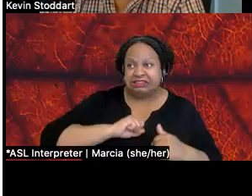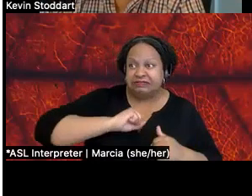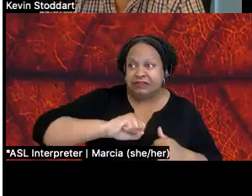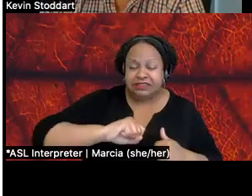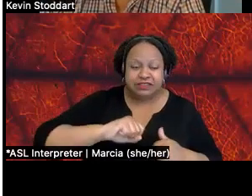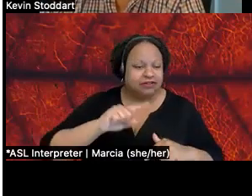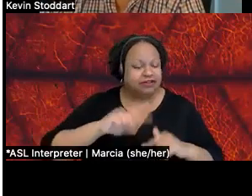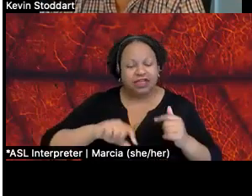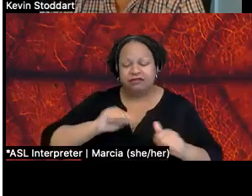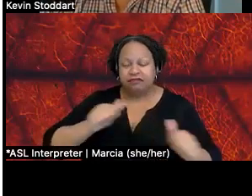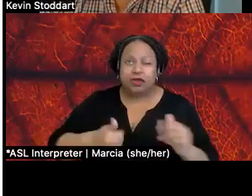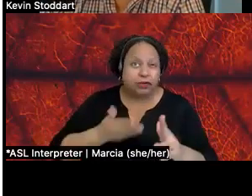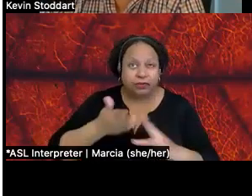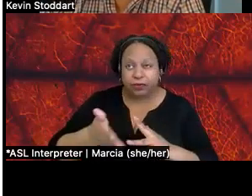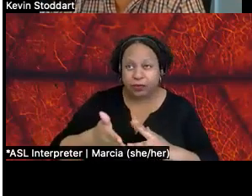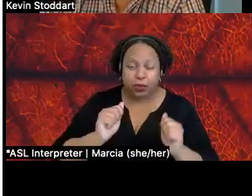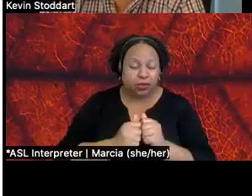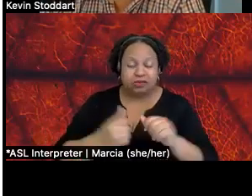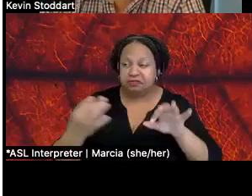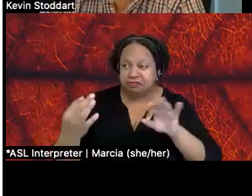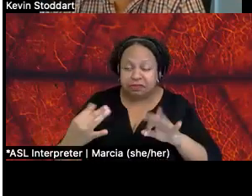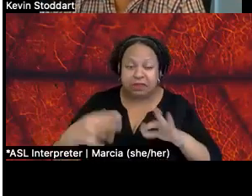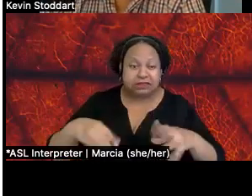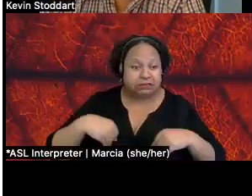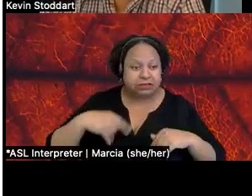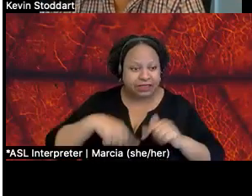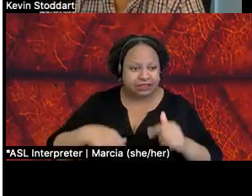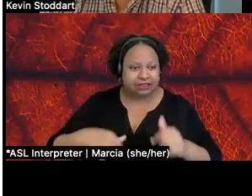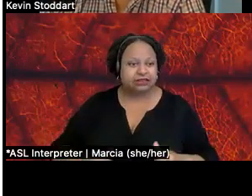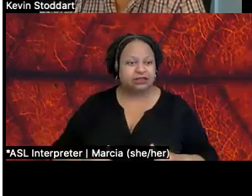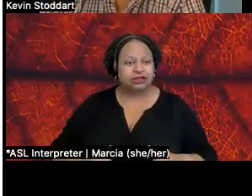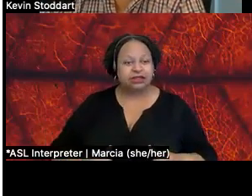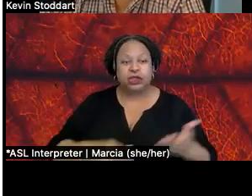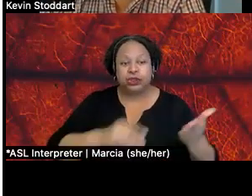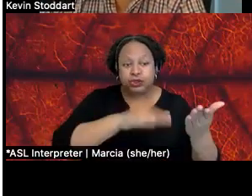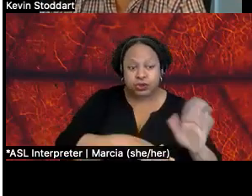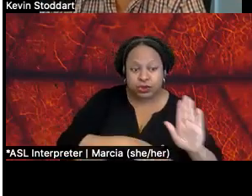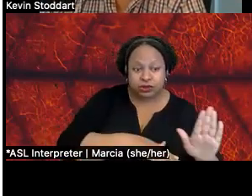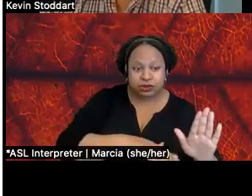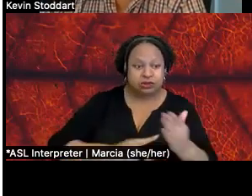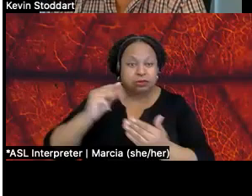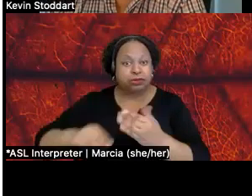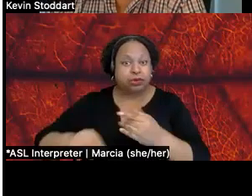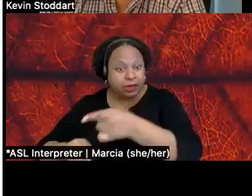accessibility services may all have different understandings of problems.